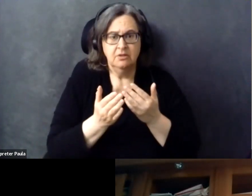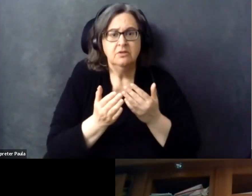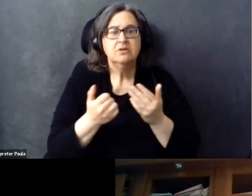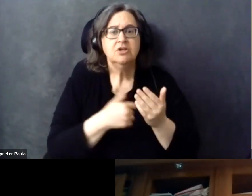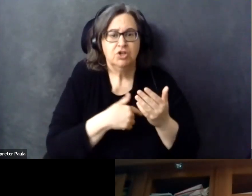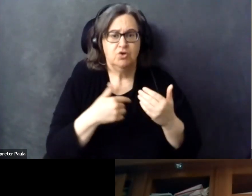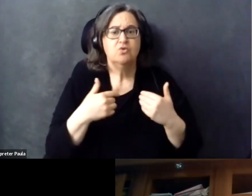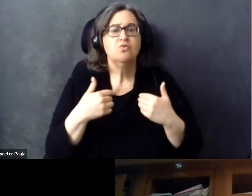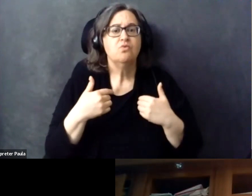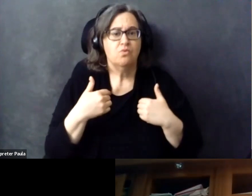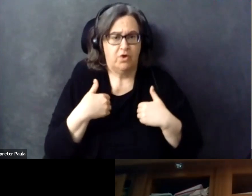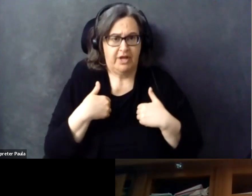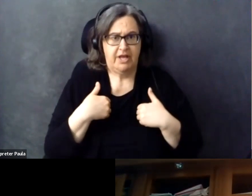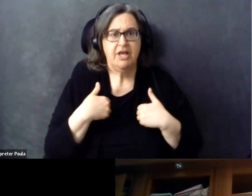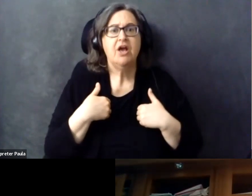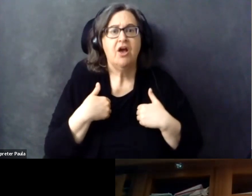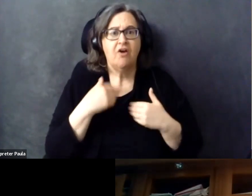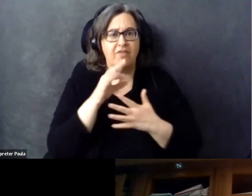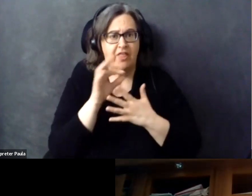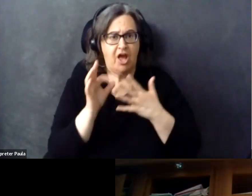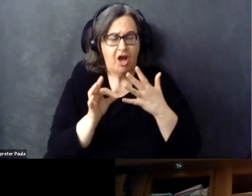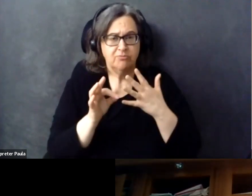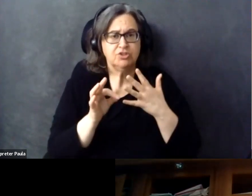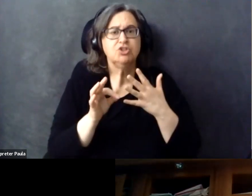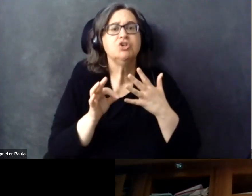decided by the Member States in relation to the built environment.